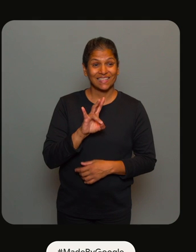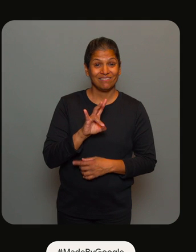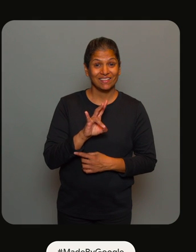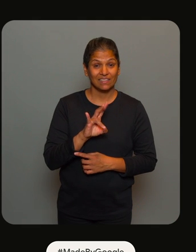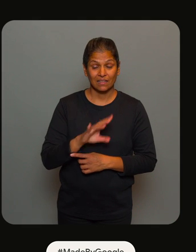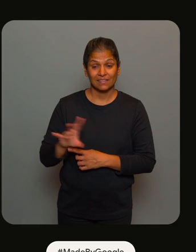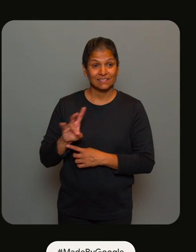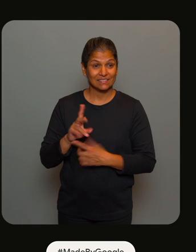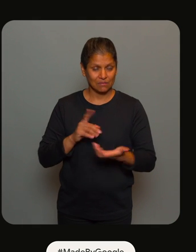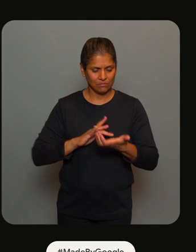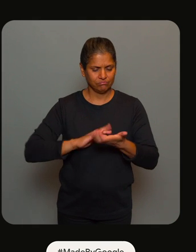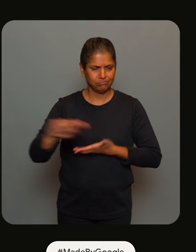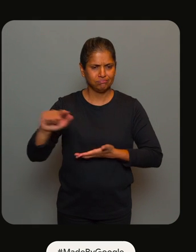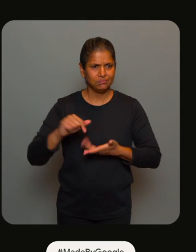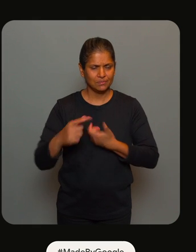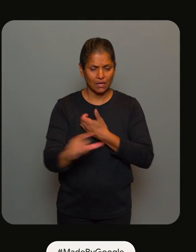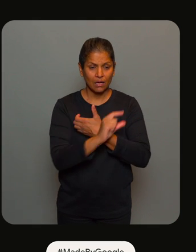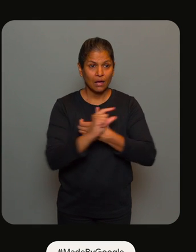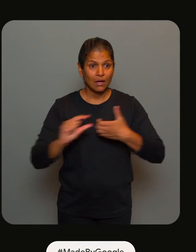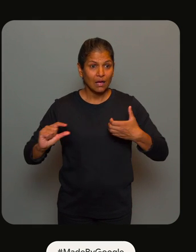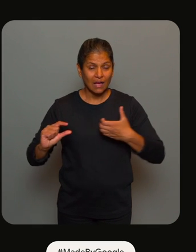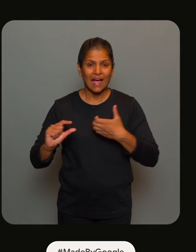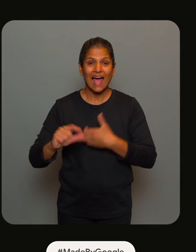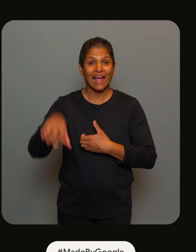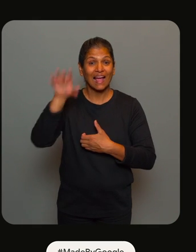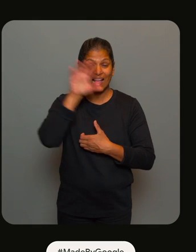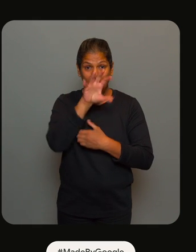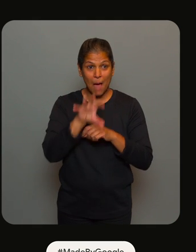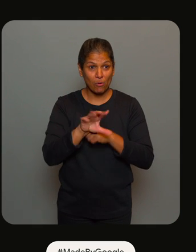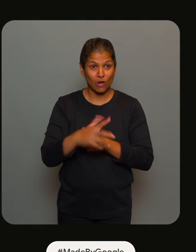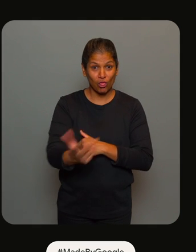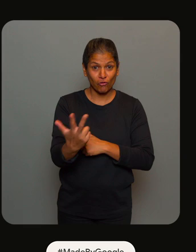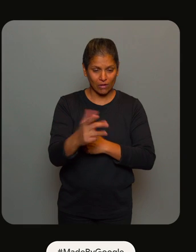housing with three camera colors, three color options.